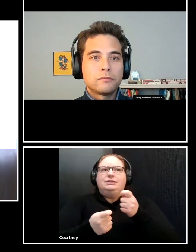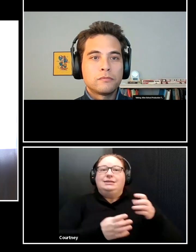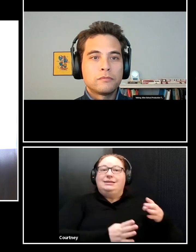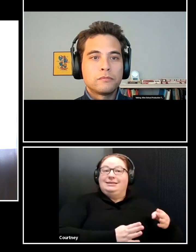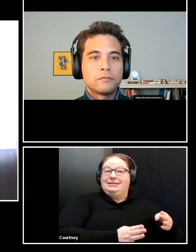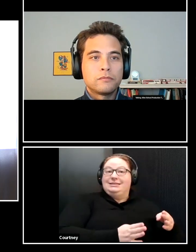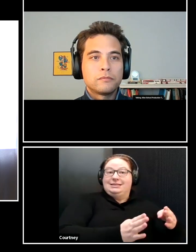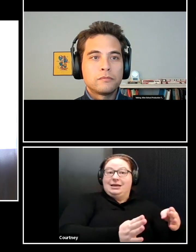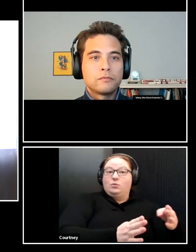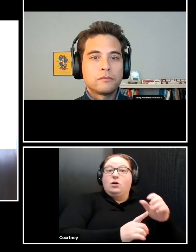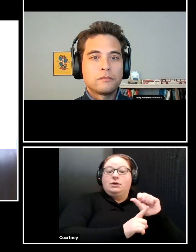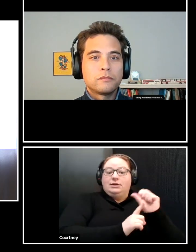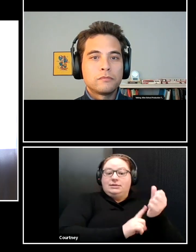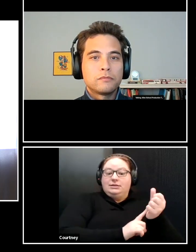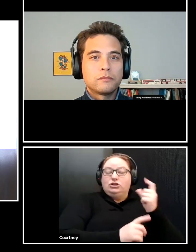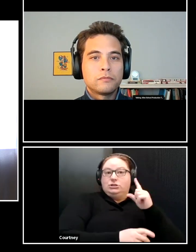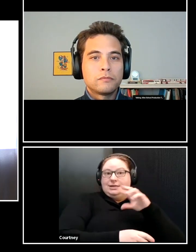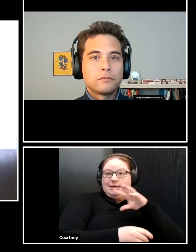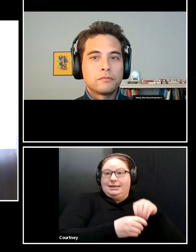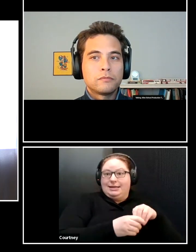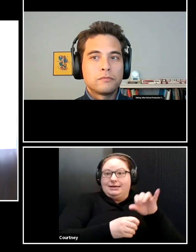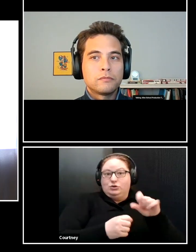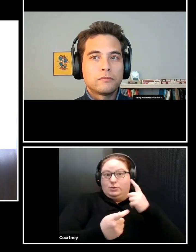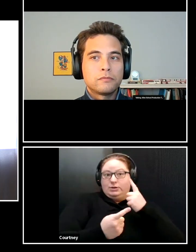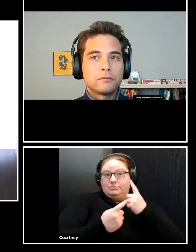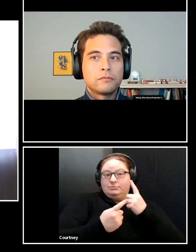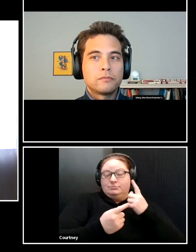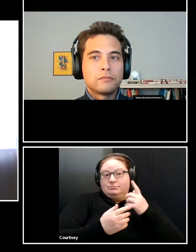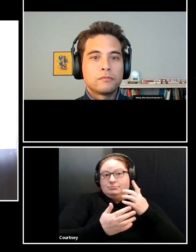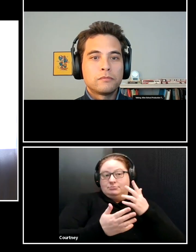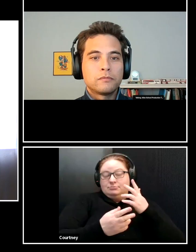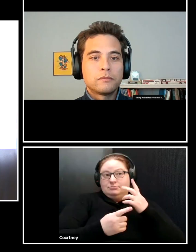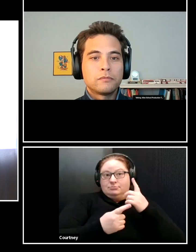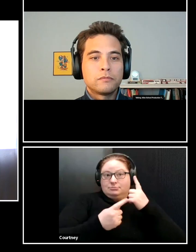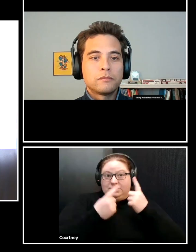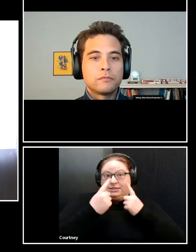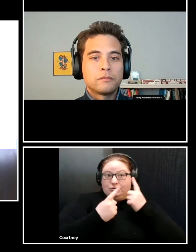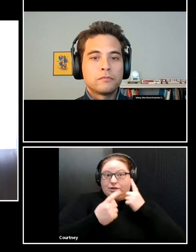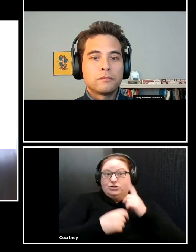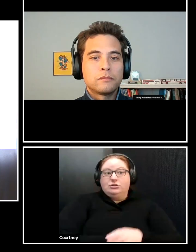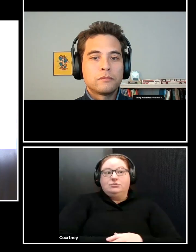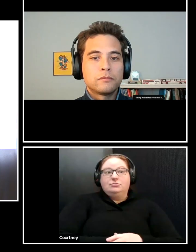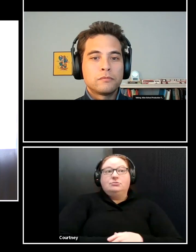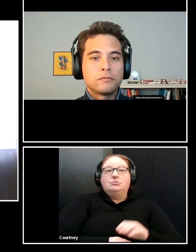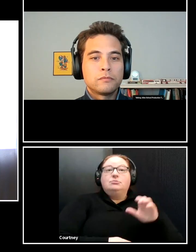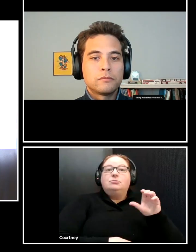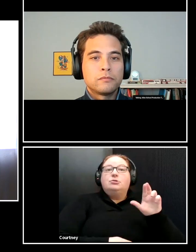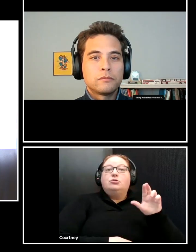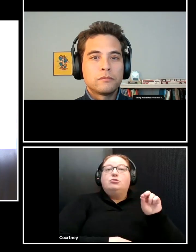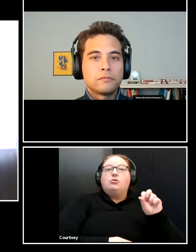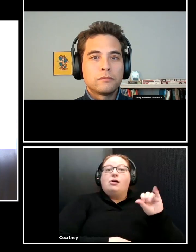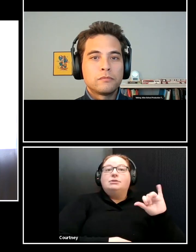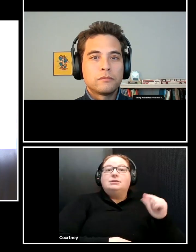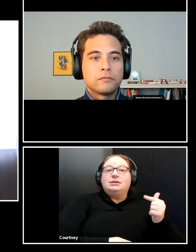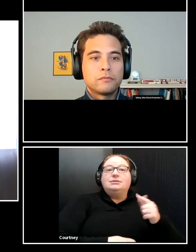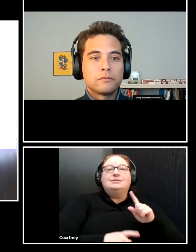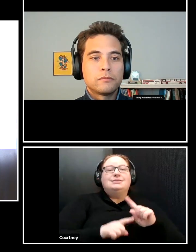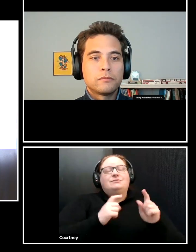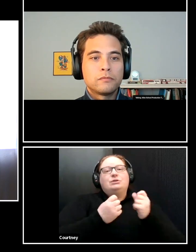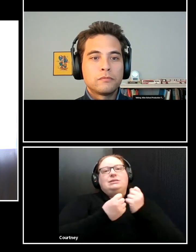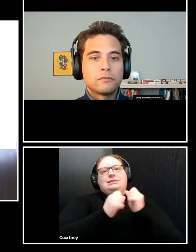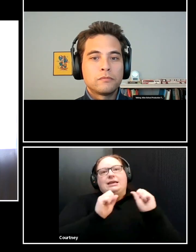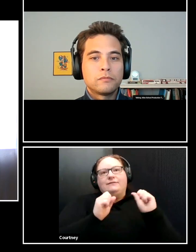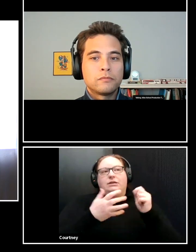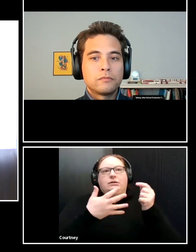into account. A lot of interest in crossings and like different safety uh measures that um